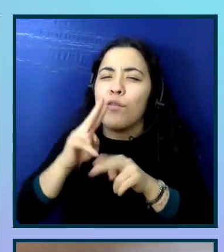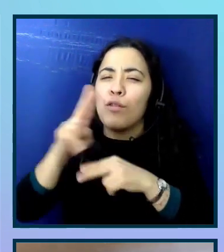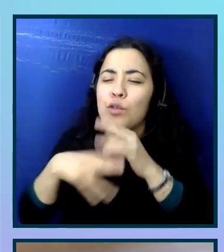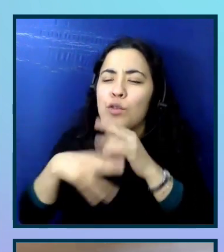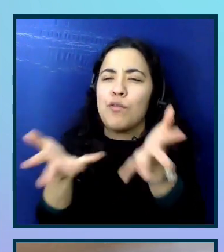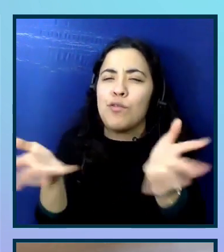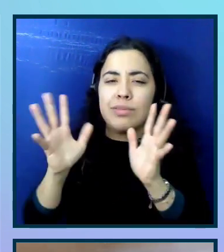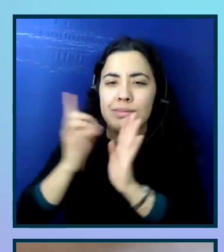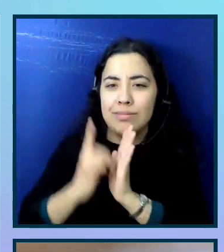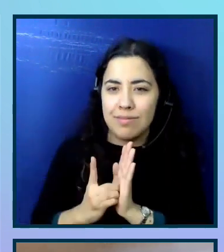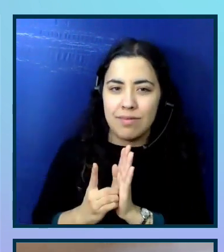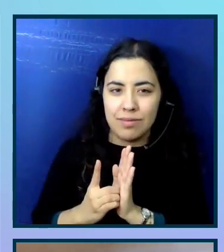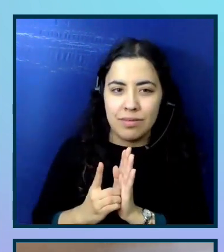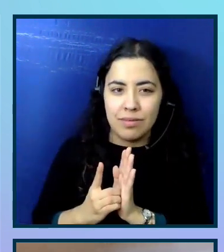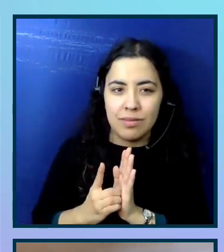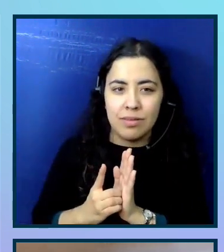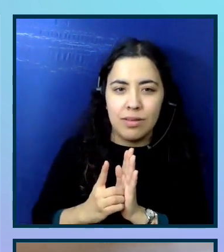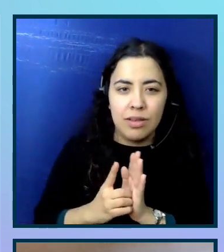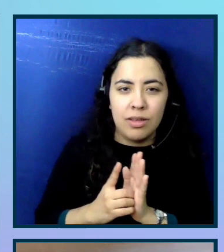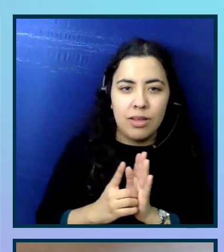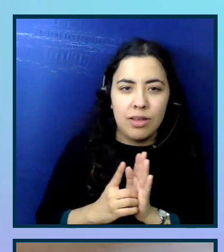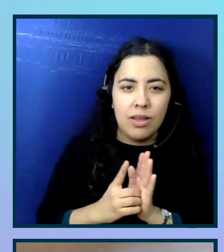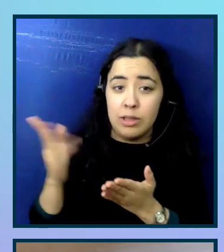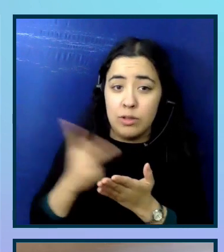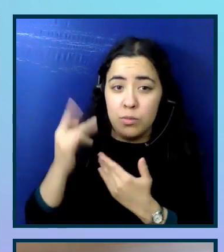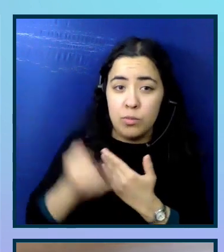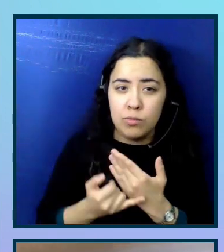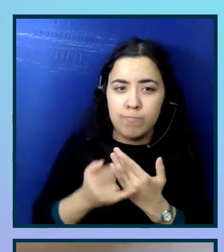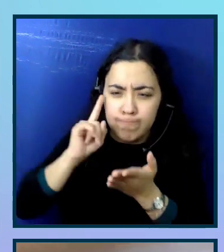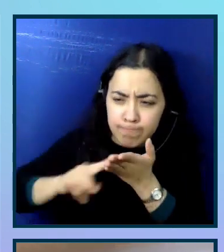to see how the elderly experienced and ableism.